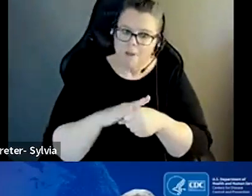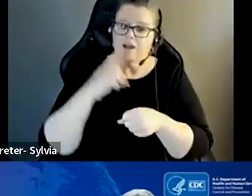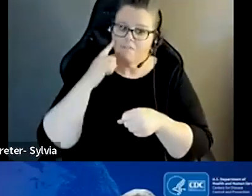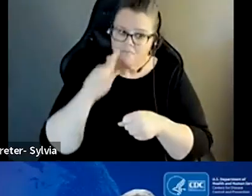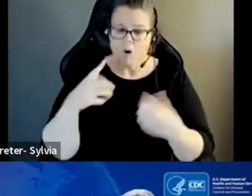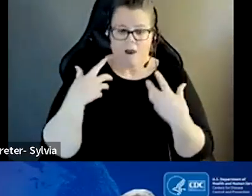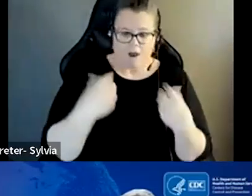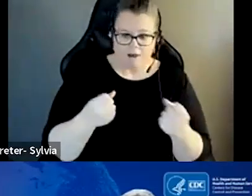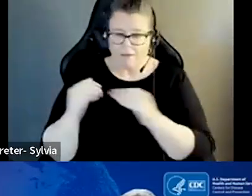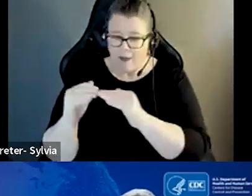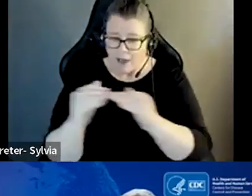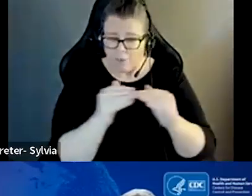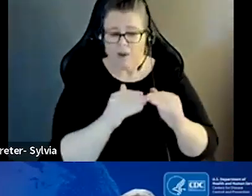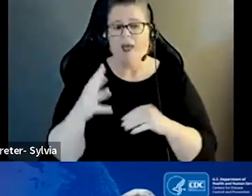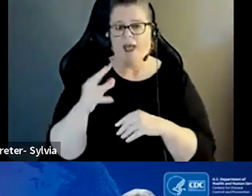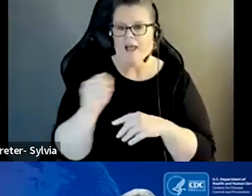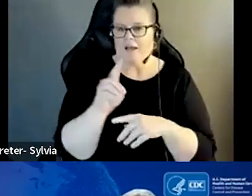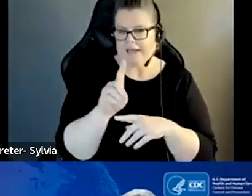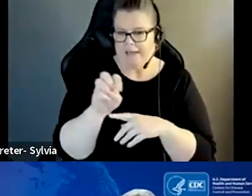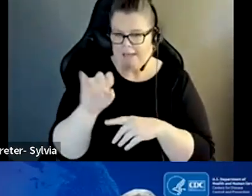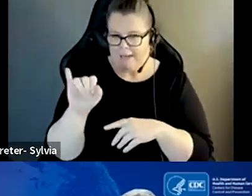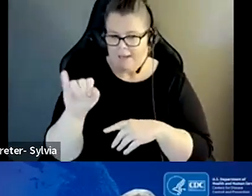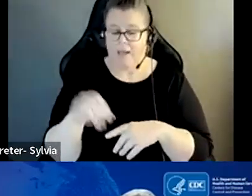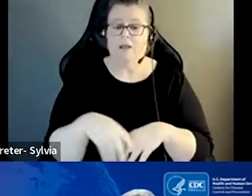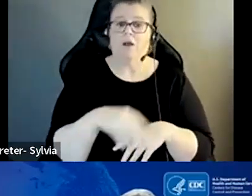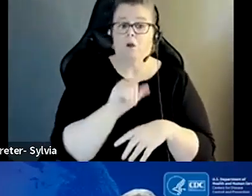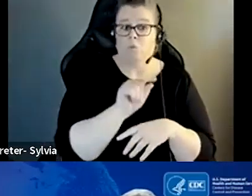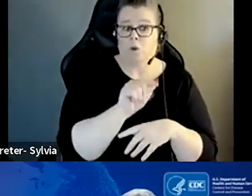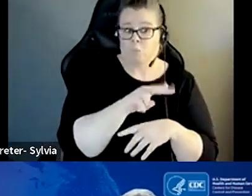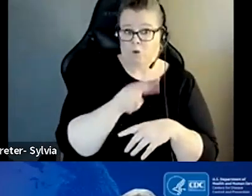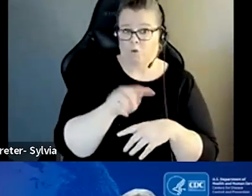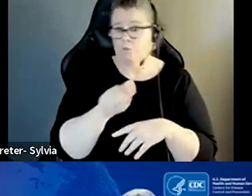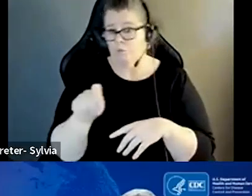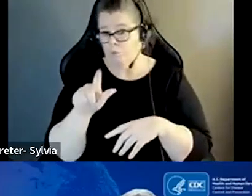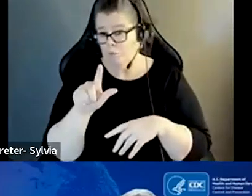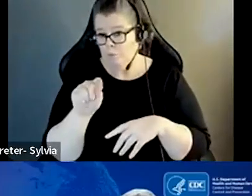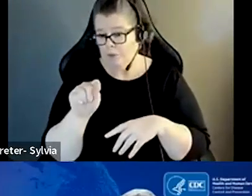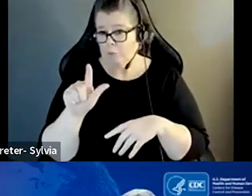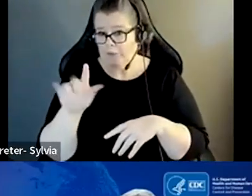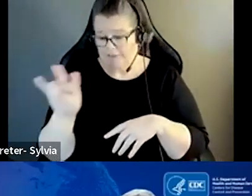In 2022 through 2027, CDC's strategic plan advances science